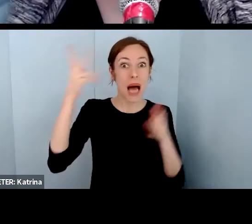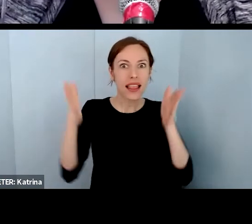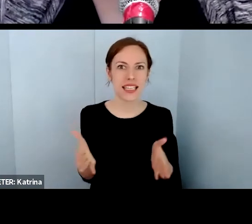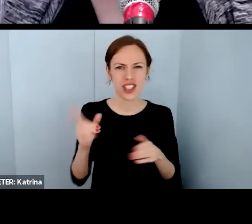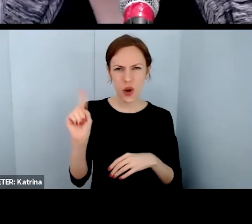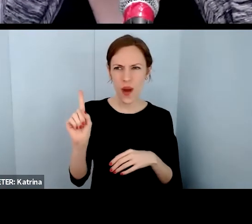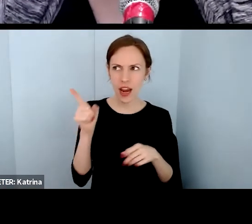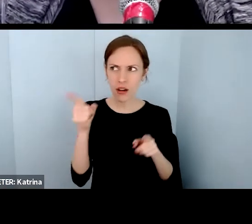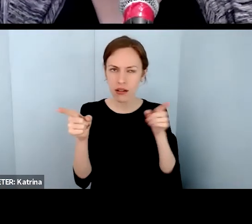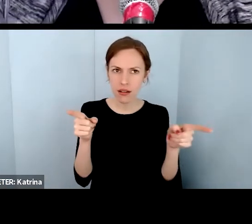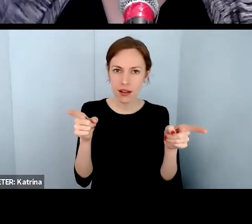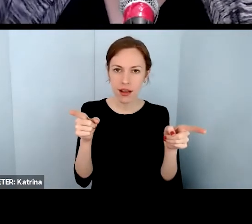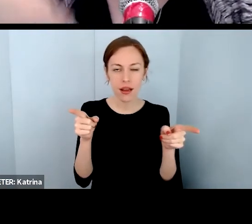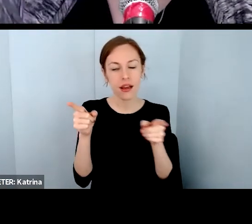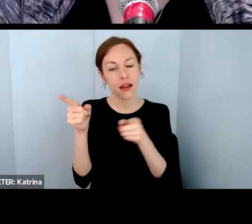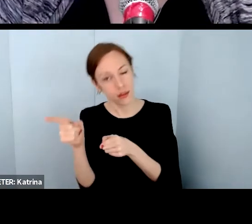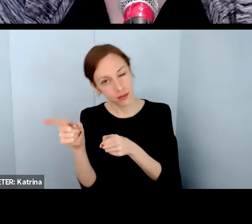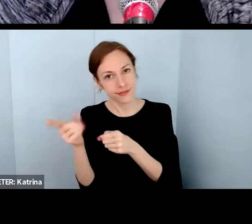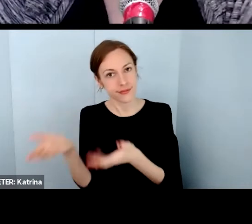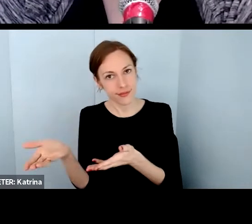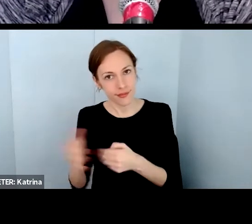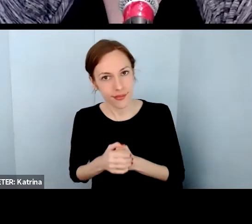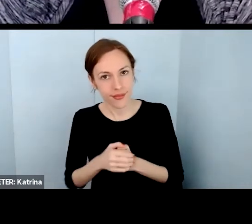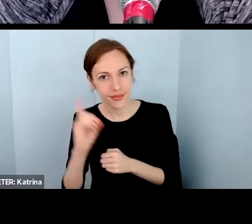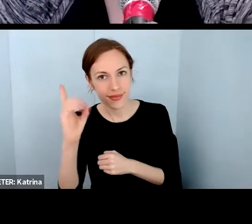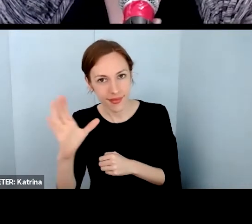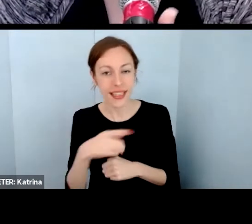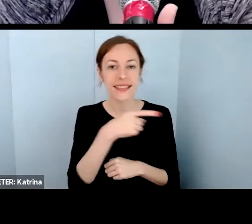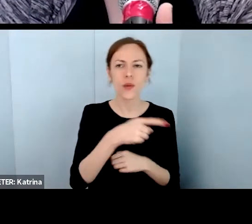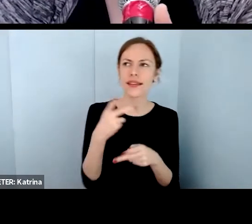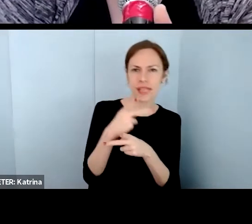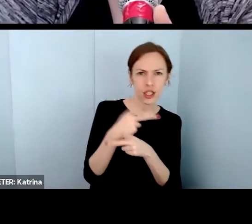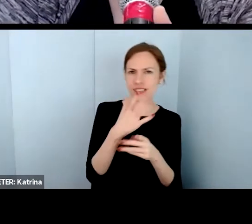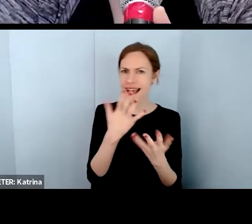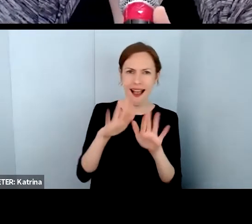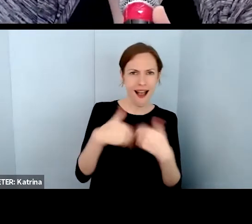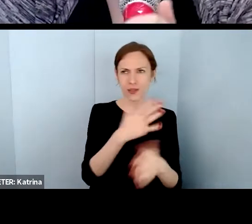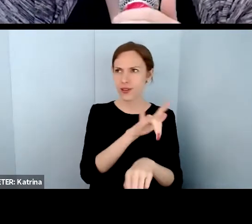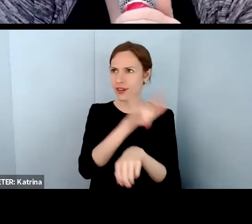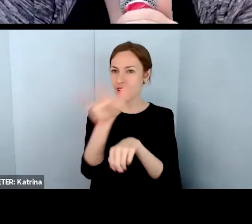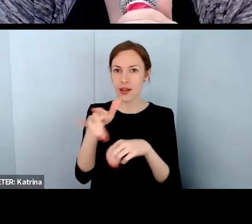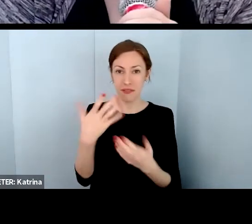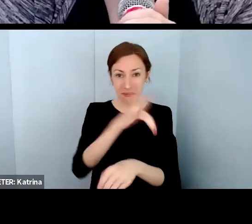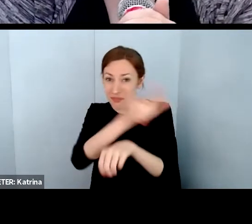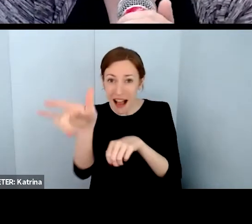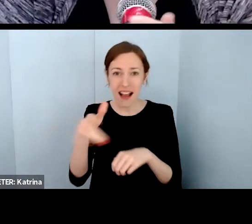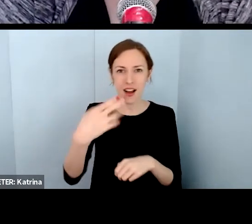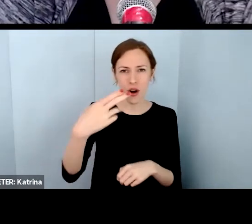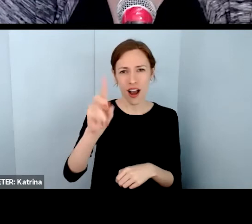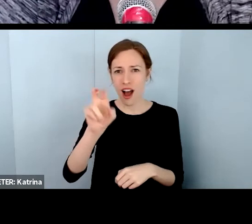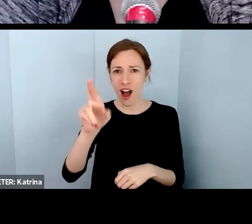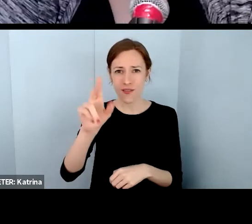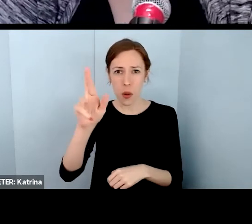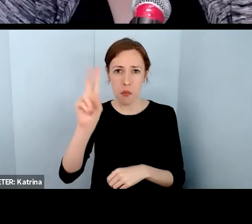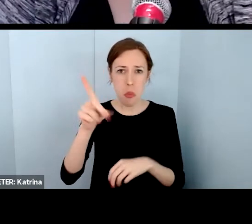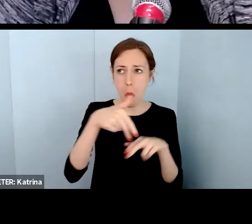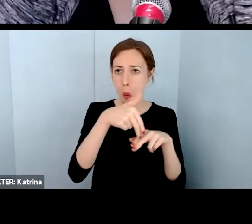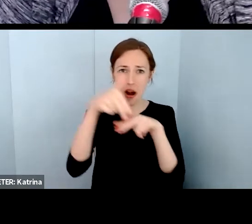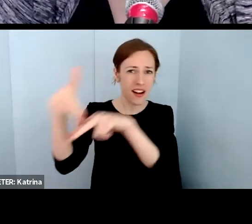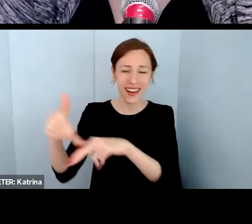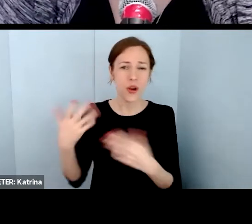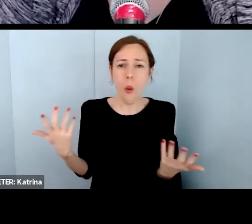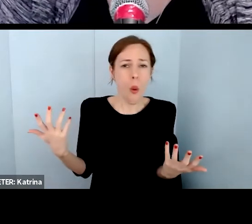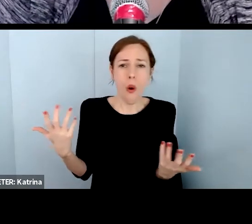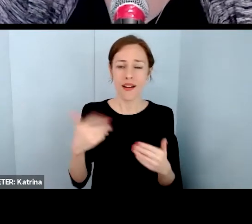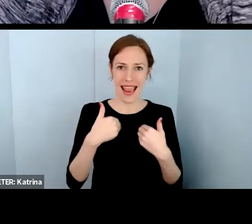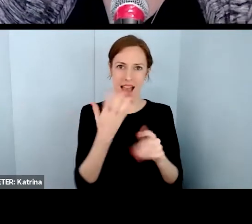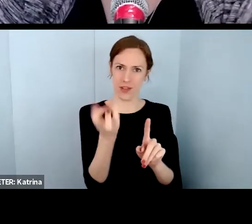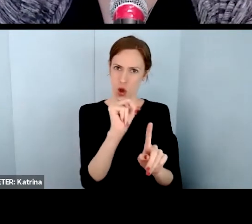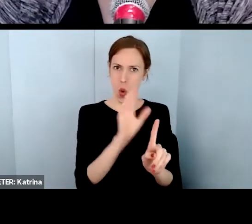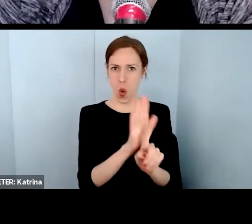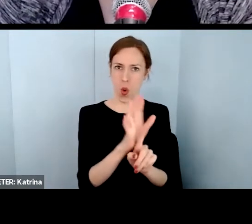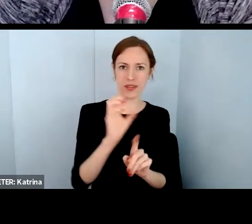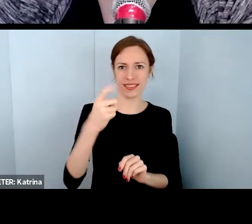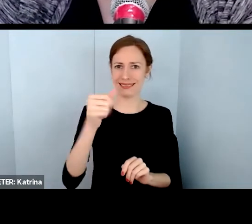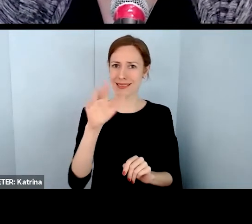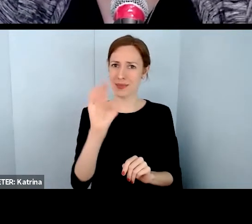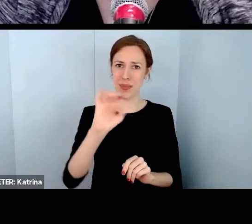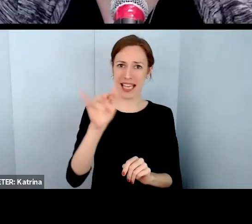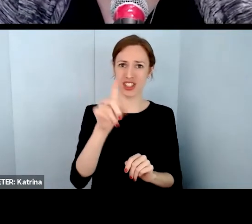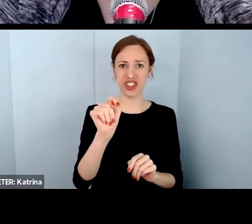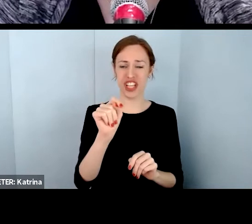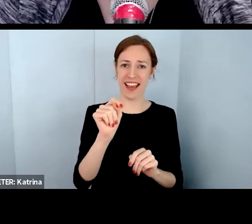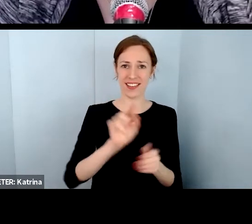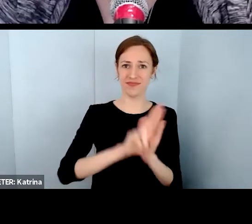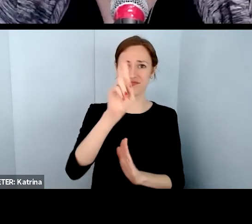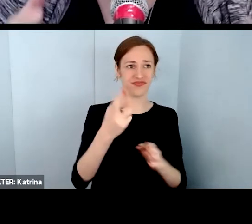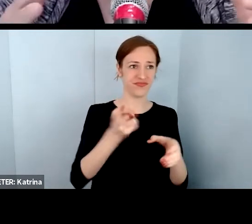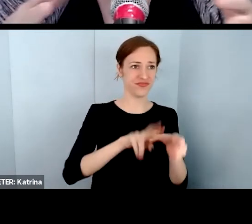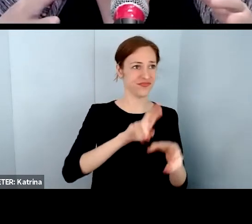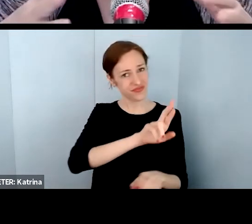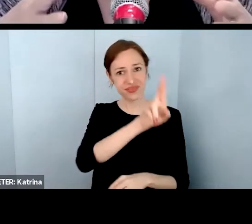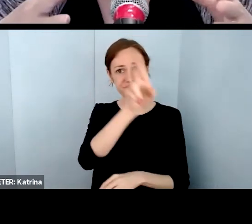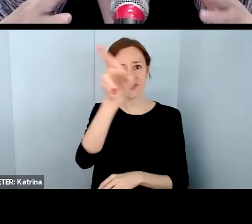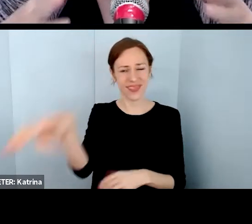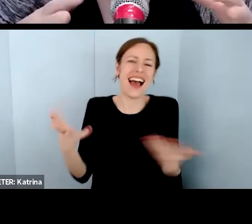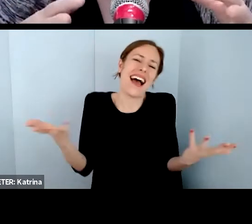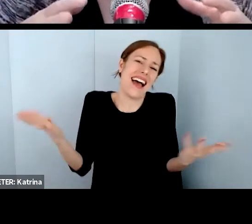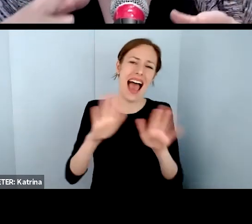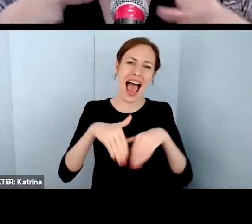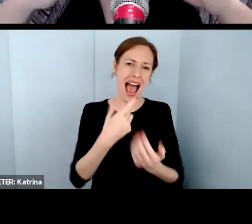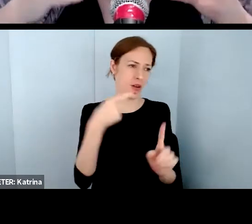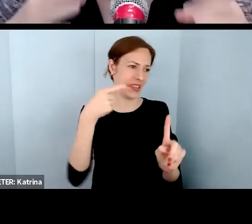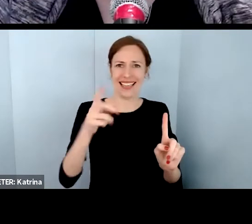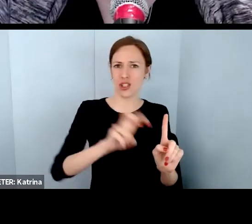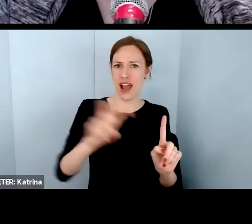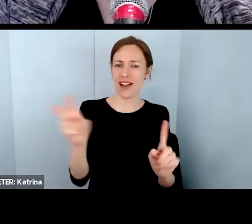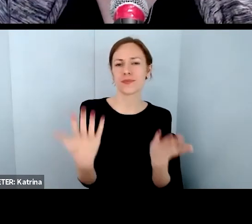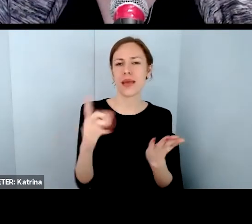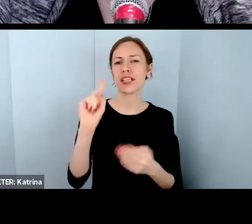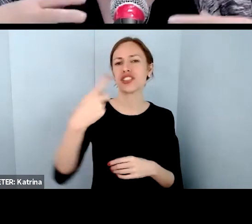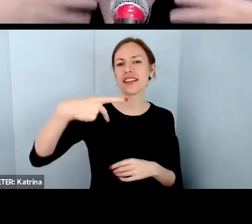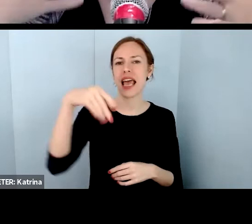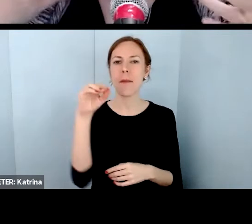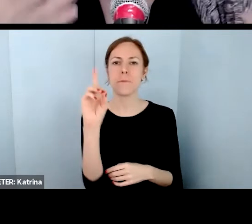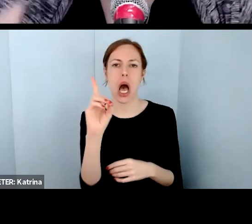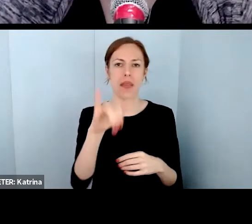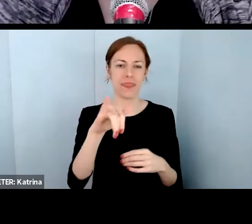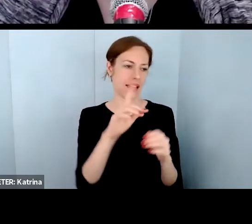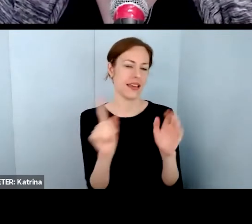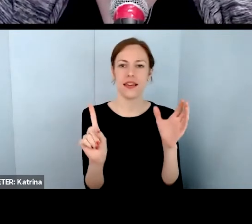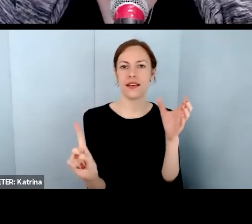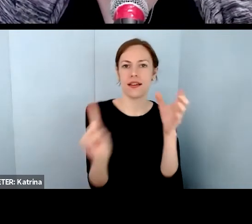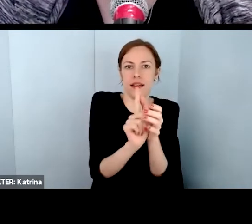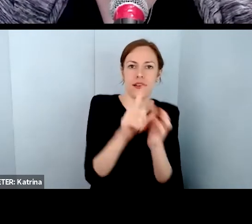So he you know he figures out how to get to DC. I don't know if he's got a hoverboard or if he's got like his own space, you know, jet, or however he travels these days maybe it's just a pod that D materializes him and then like Mike TV he comes out of